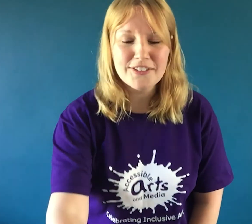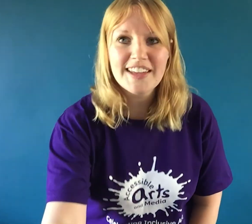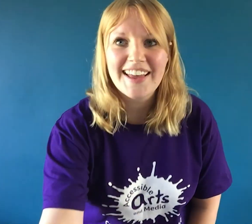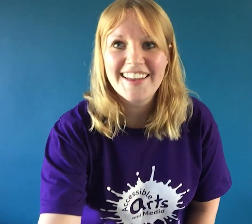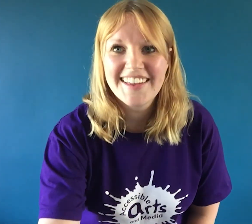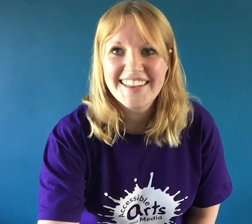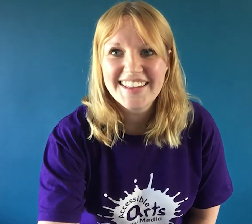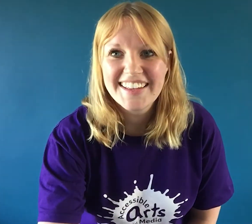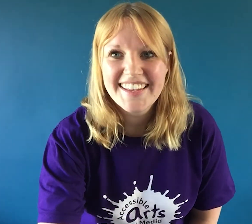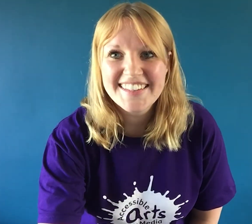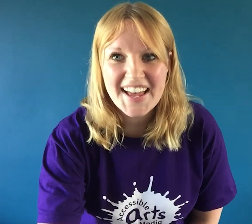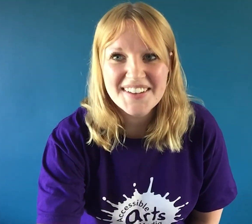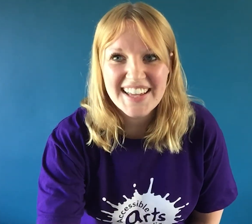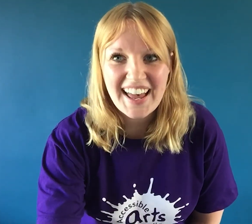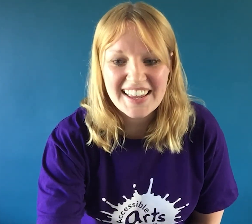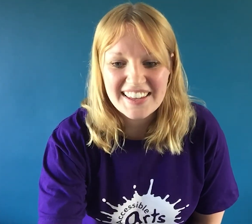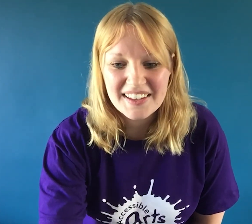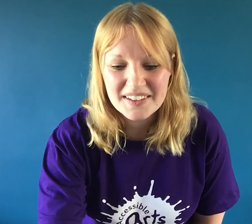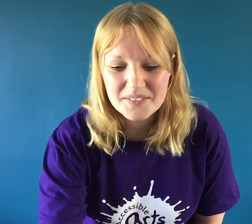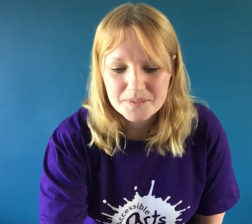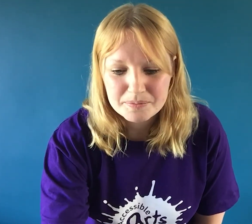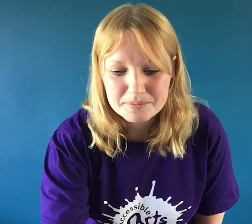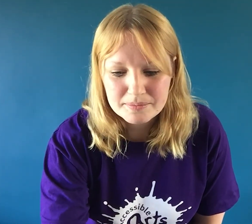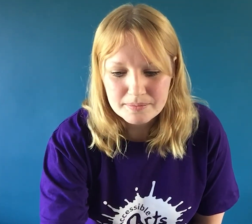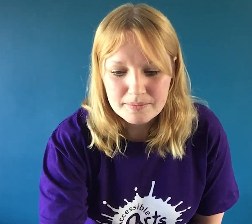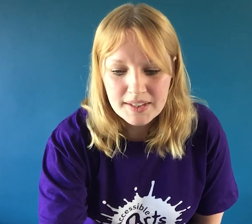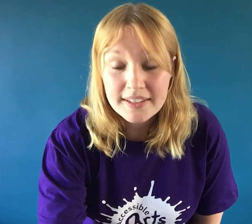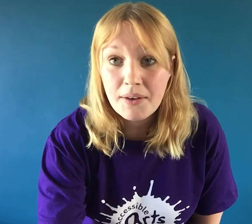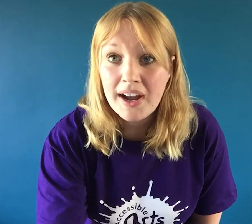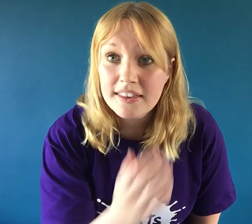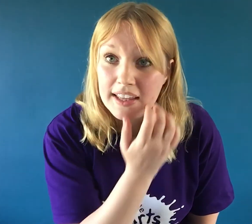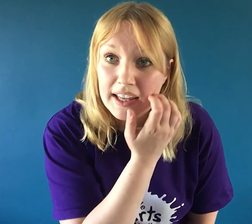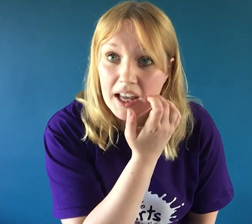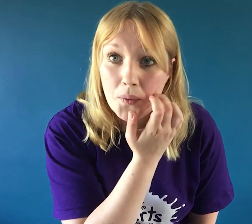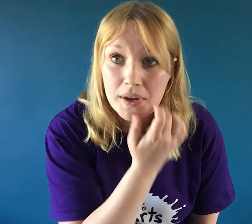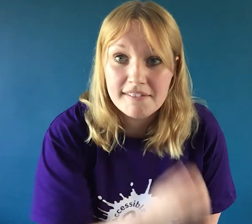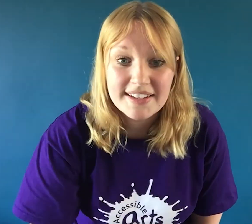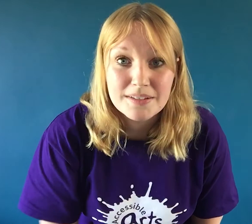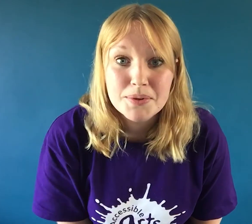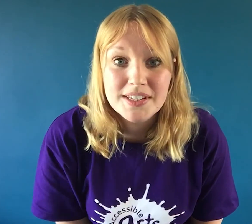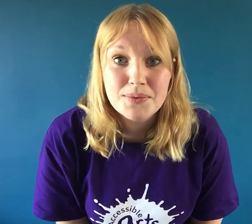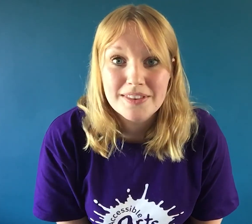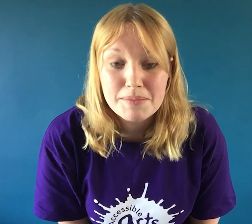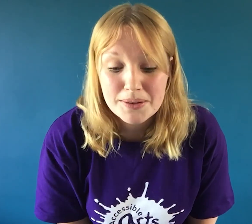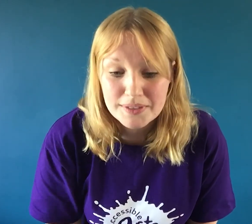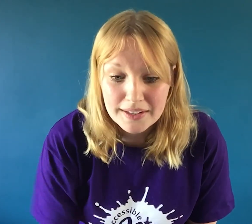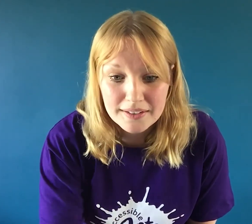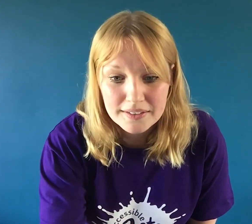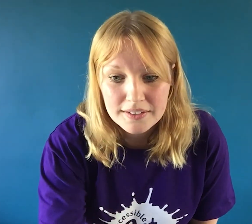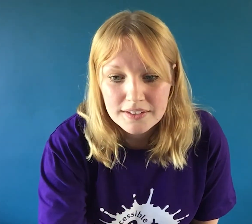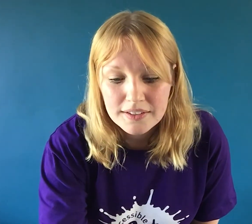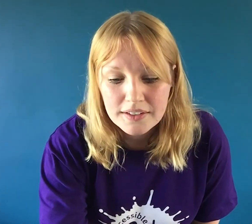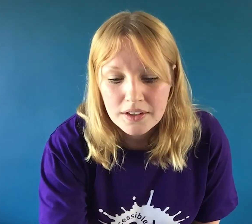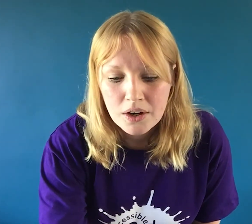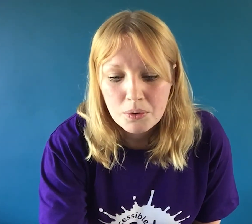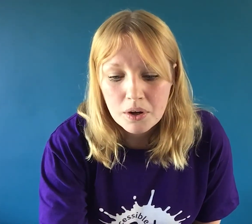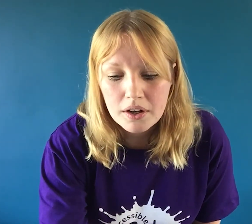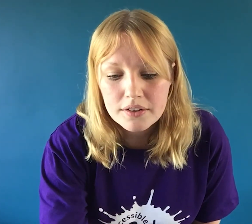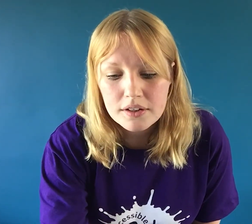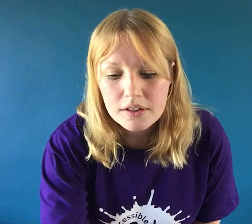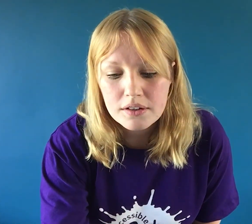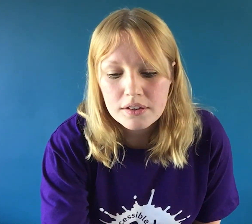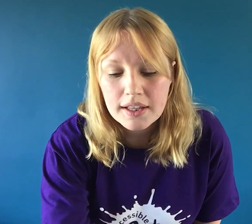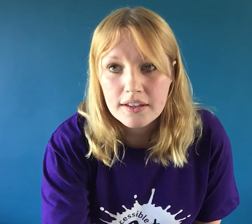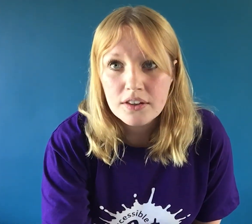got it. Is that ok? Now I think we are ready to put it with the music. What do you think?